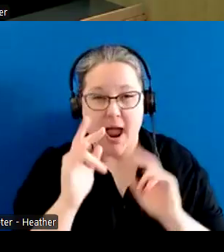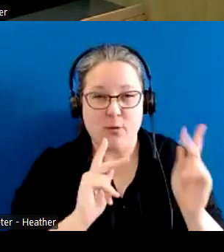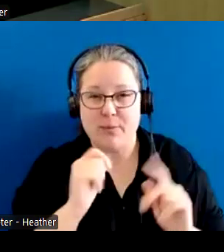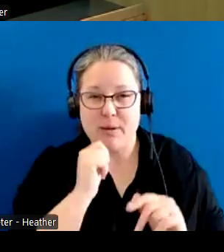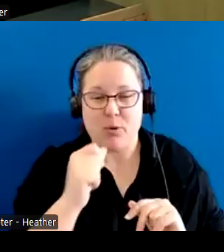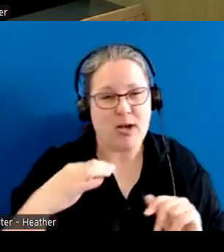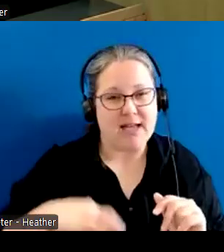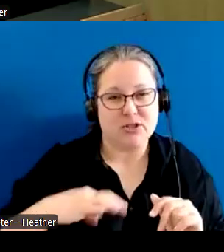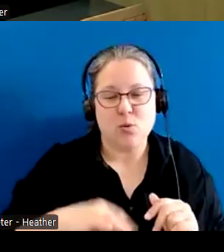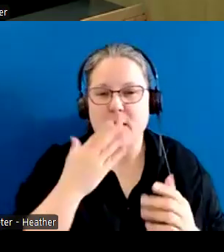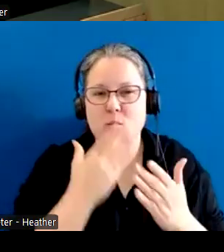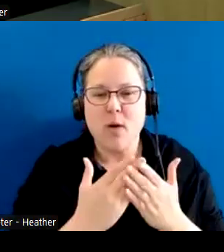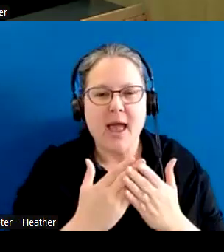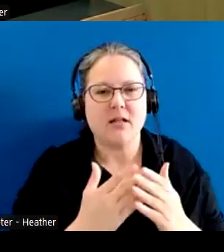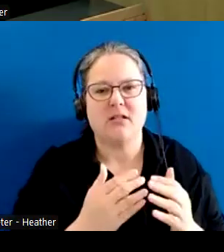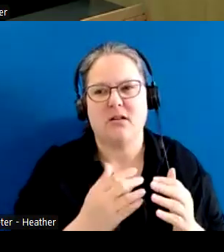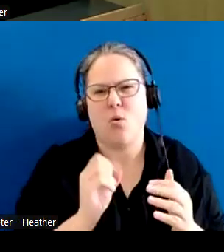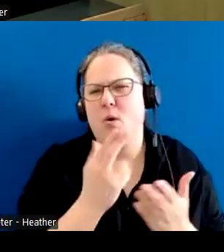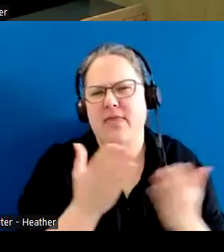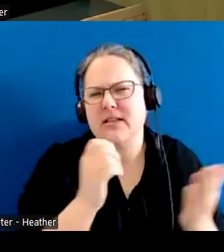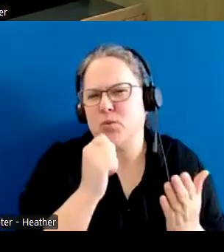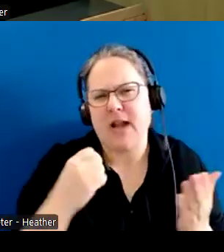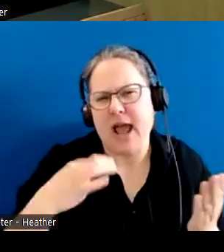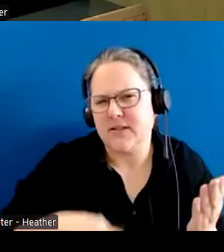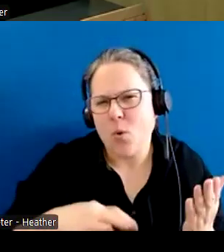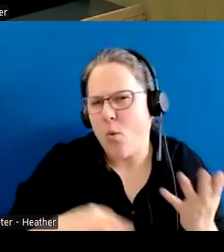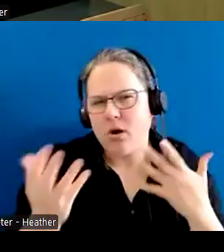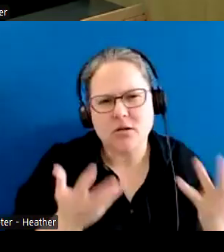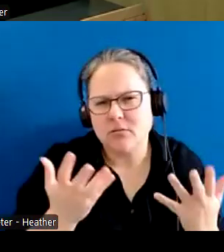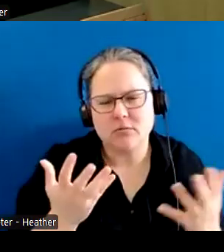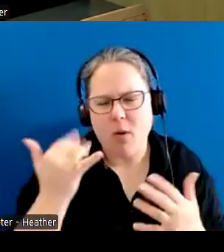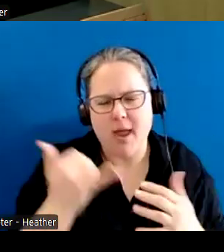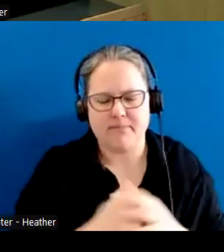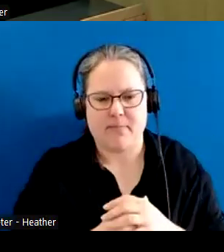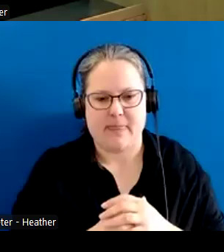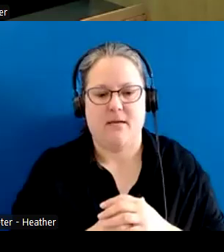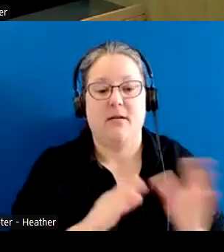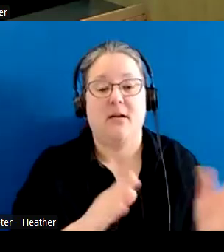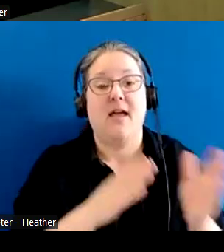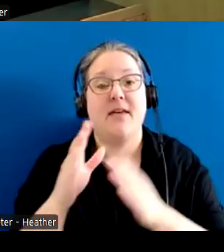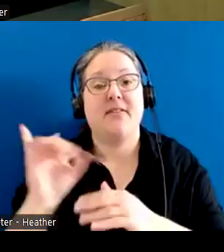not scoring well? Why were things not being not scored etc. And then um uh Josh Gordon, who was